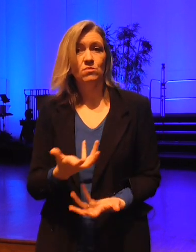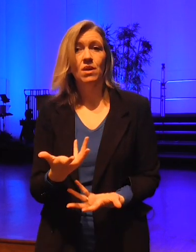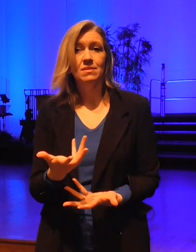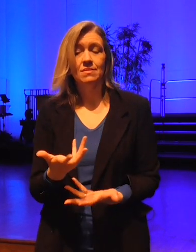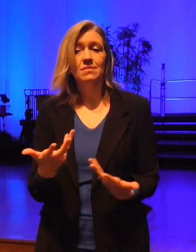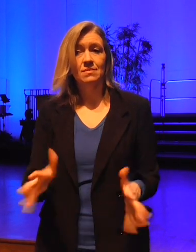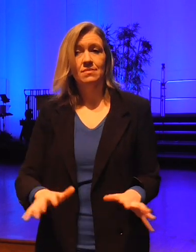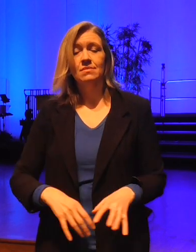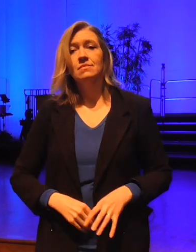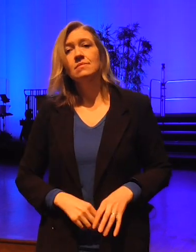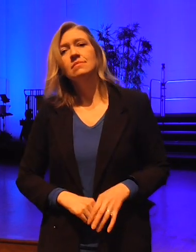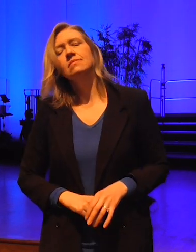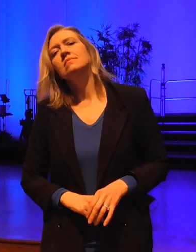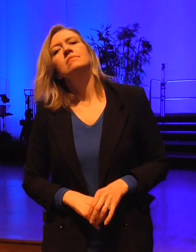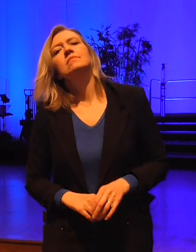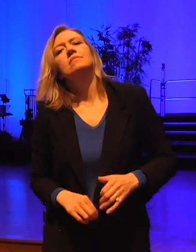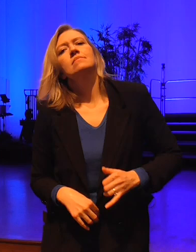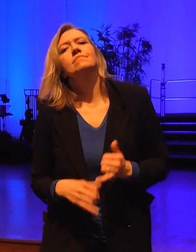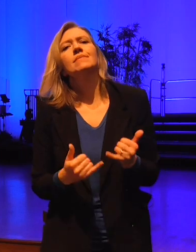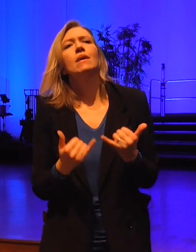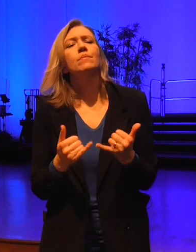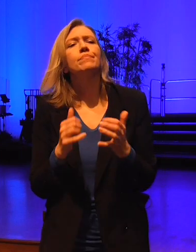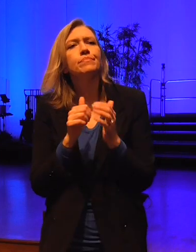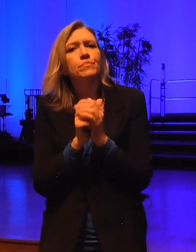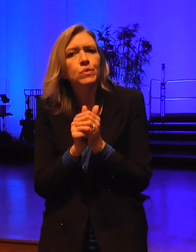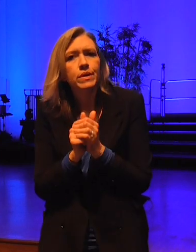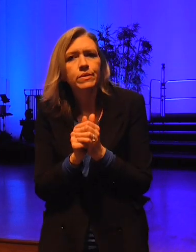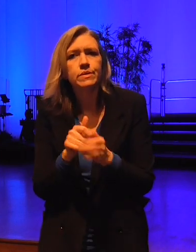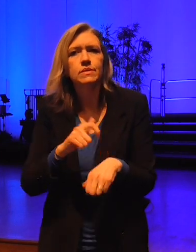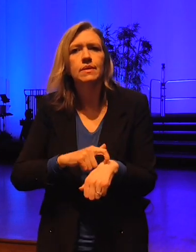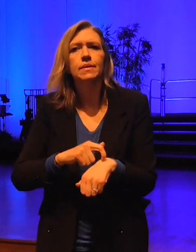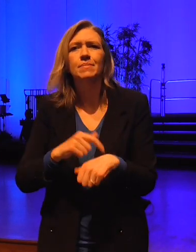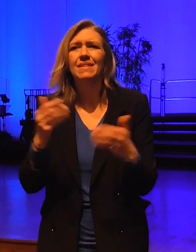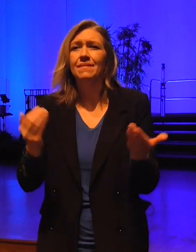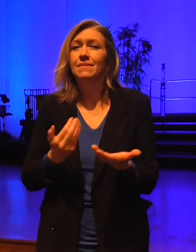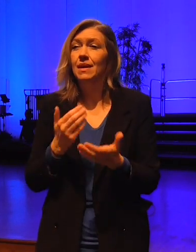into prayer inviting any of our incredible prayer practitioners to stand who will be available to do